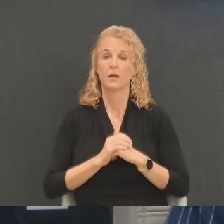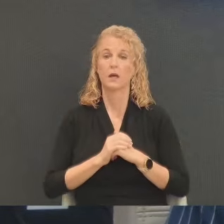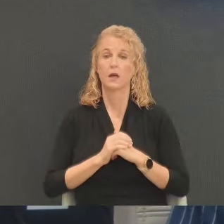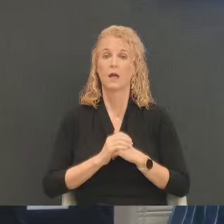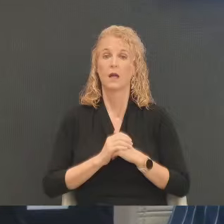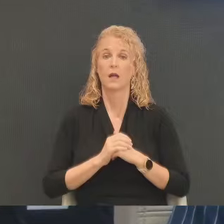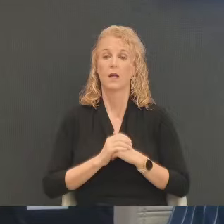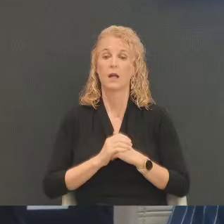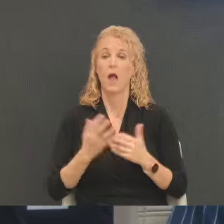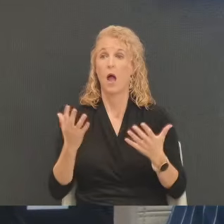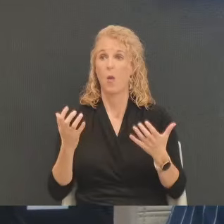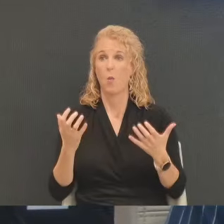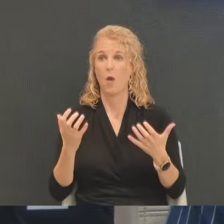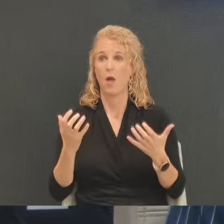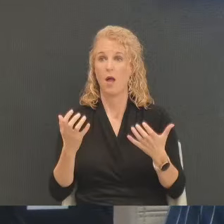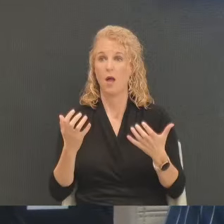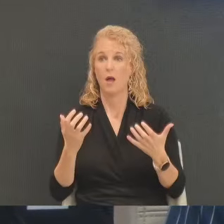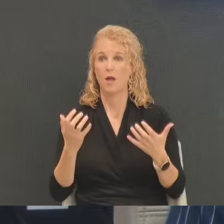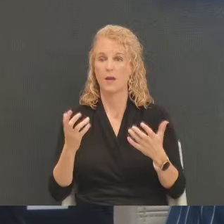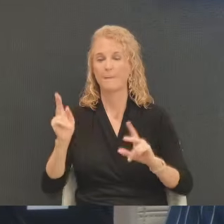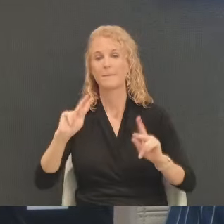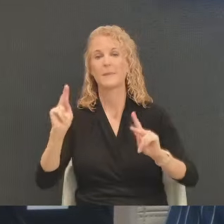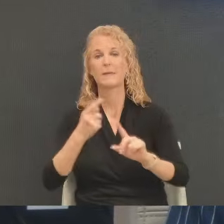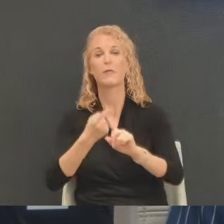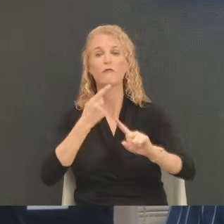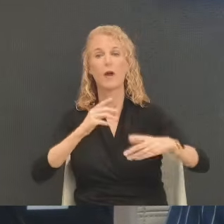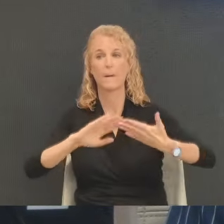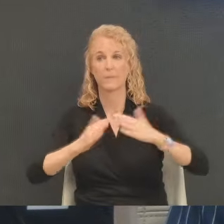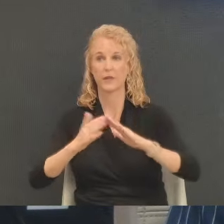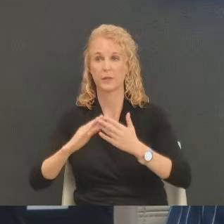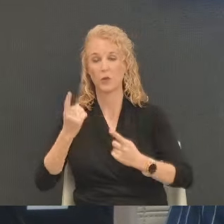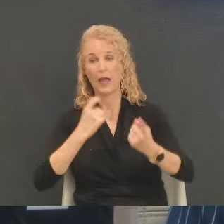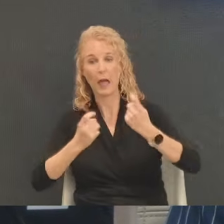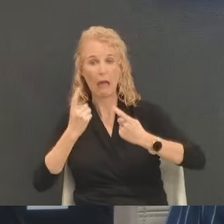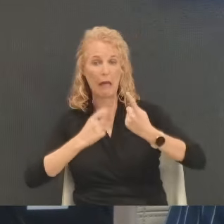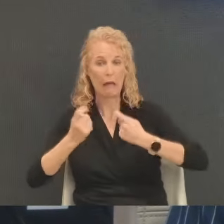like for us to have something I hear people from the community asking about the building and like